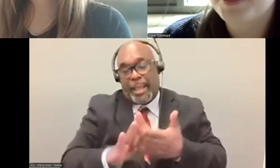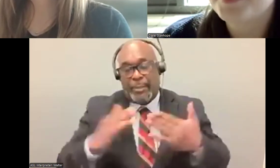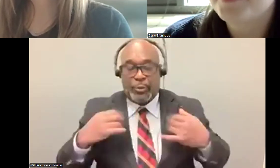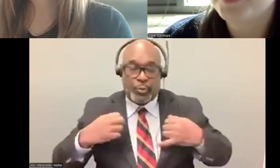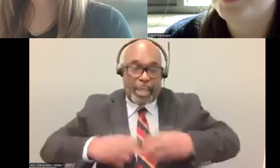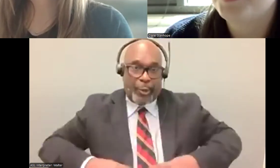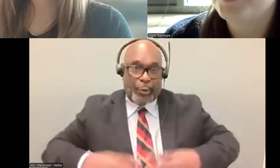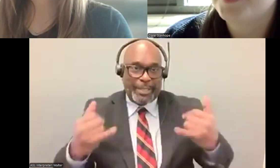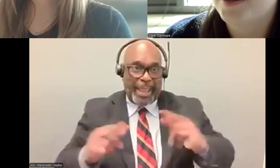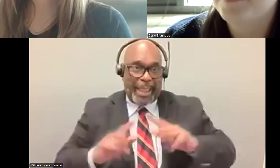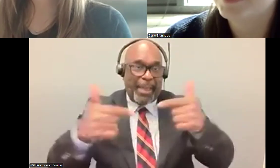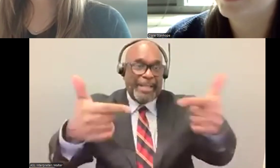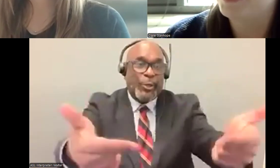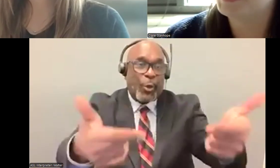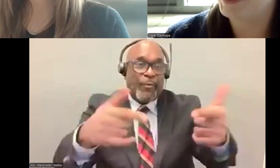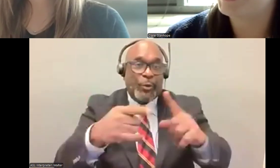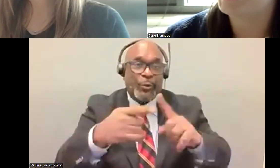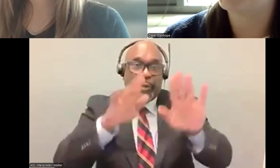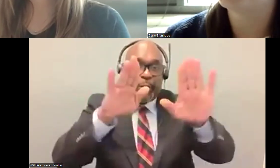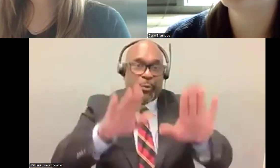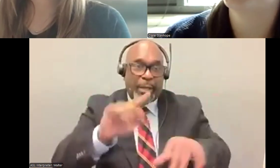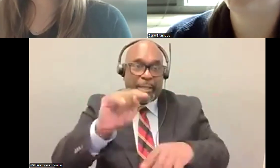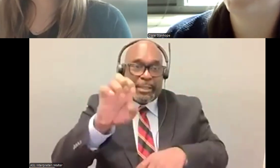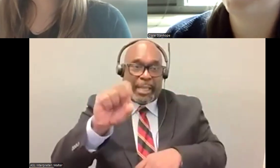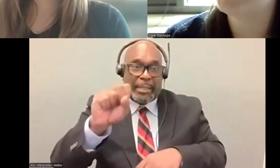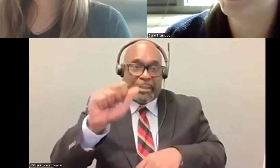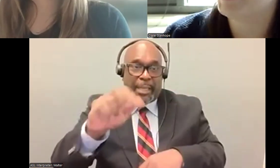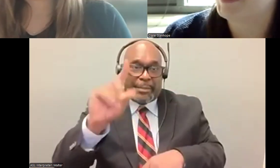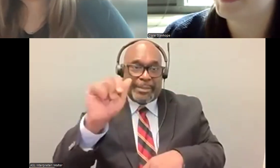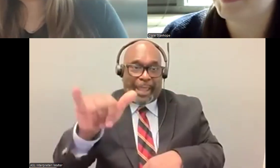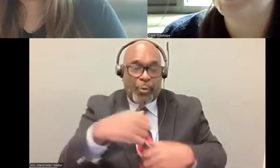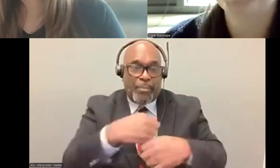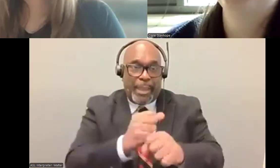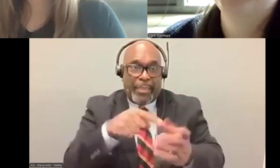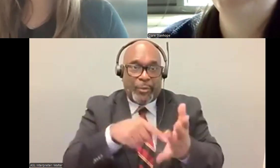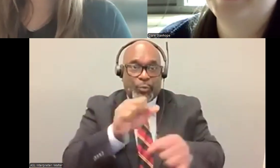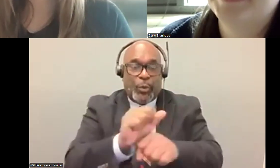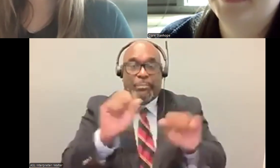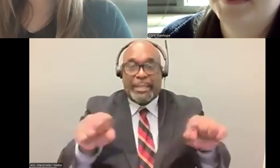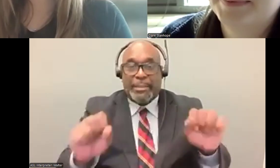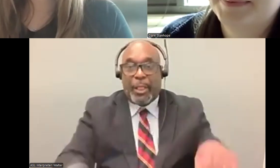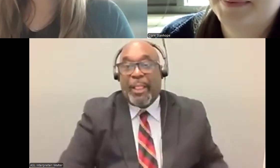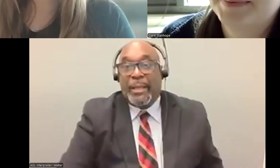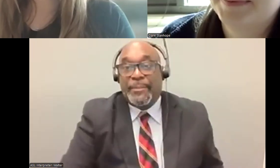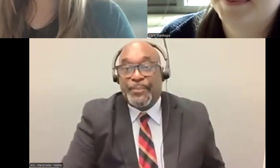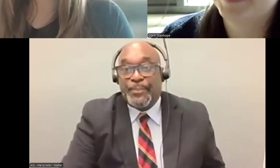13:16:16 pass it over to the incredible 13:16:18 Tessa Day who's made this 13:16:19 work possible. 13:16:23 >> TESSA: